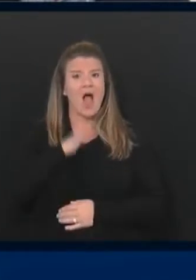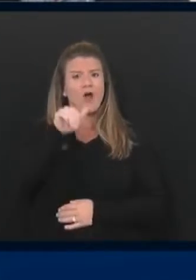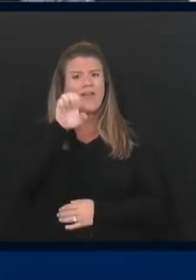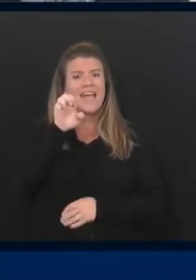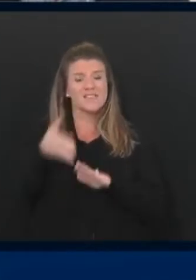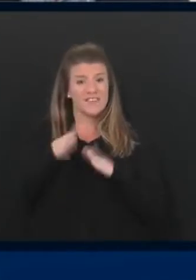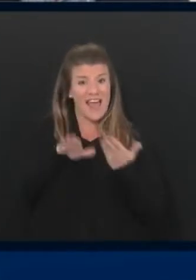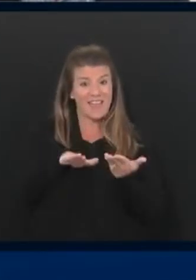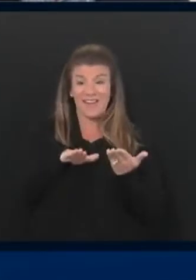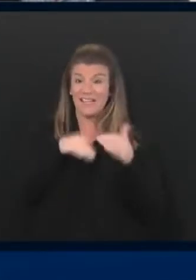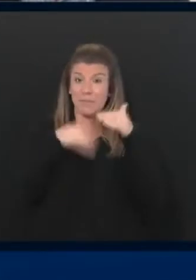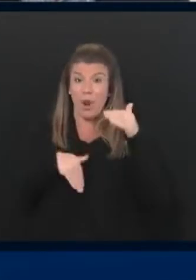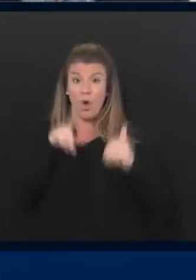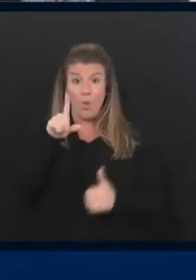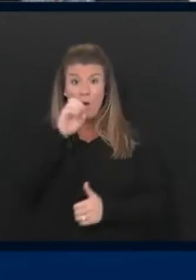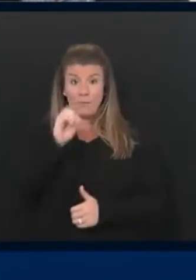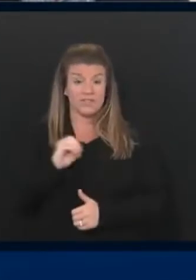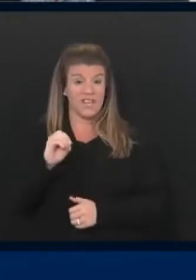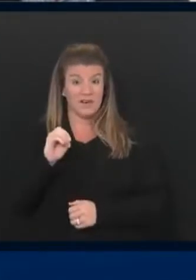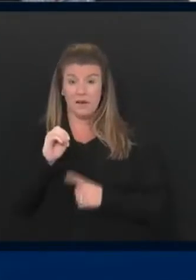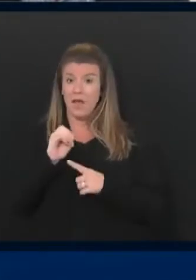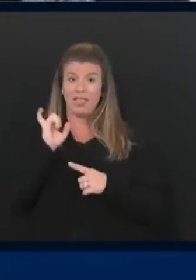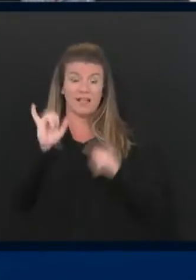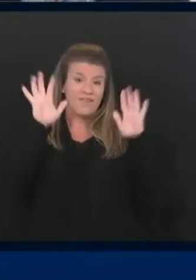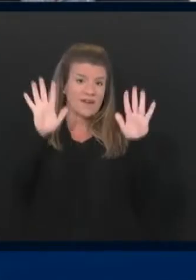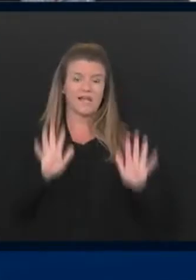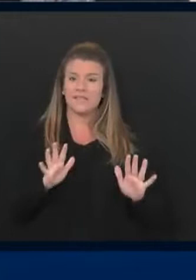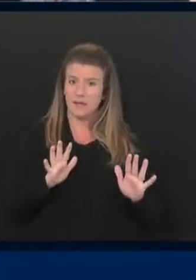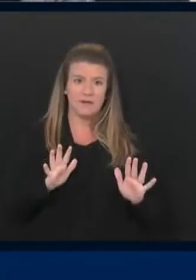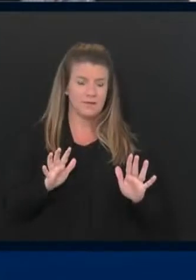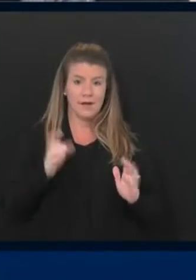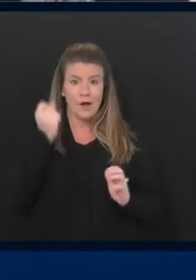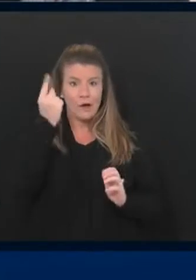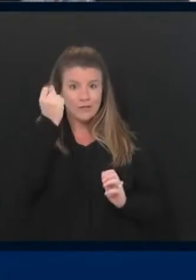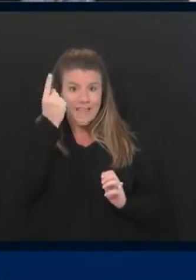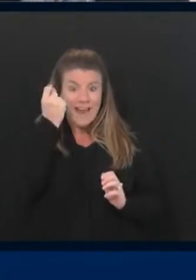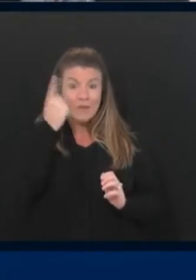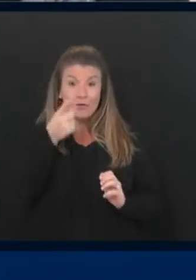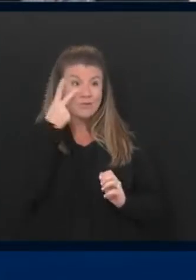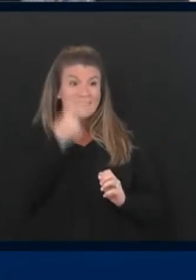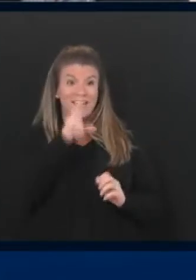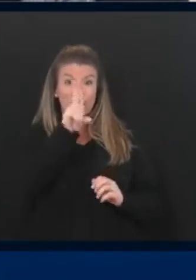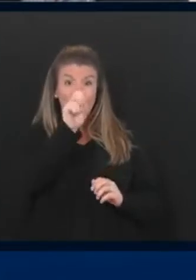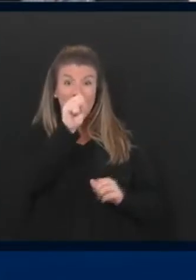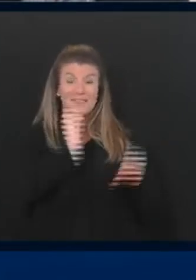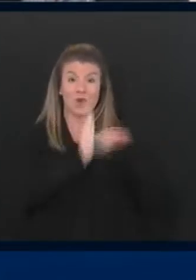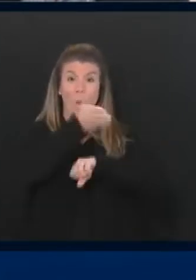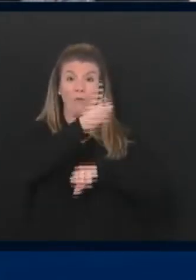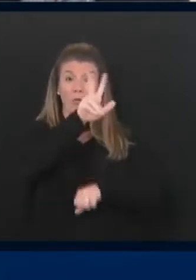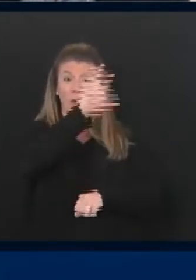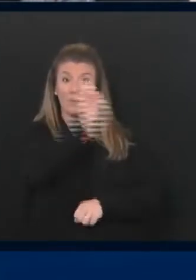AVERAGE. OUR CASE FATALITY IS DOWN BELOW